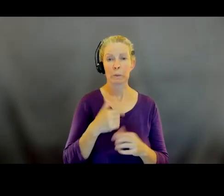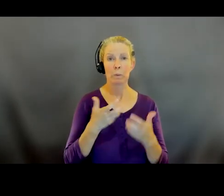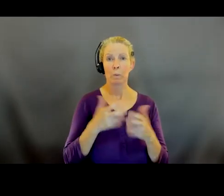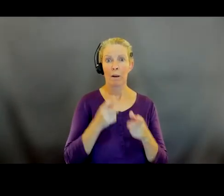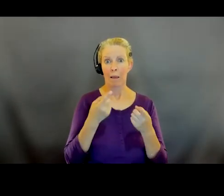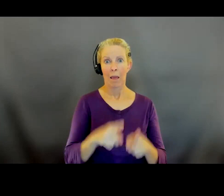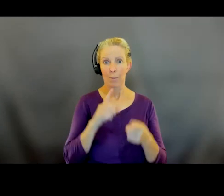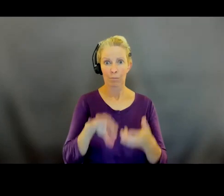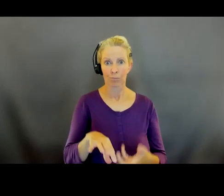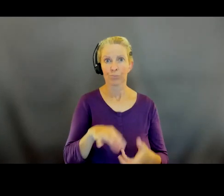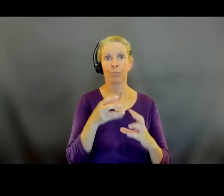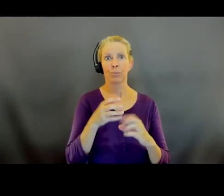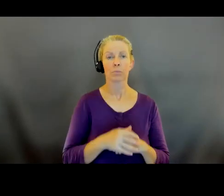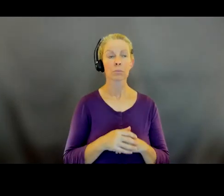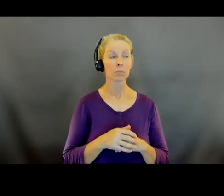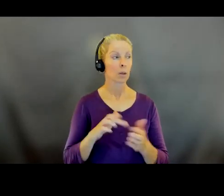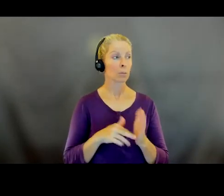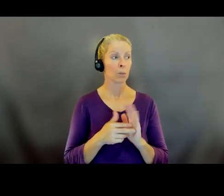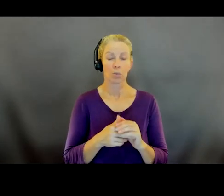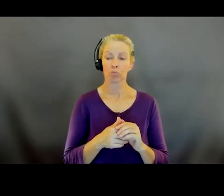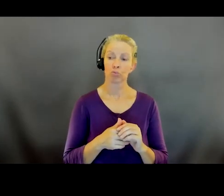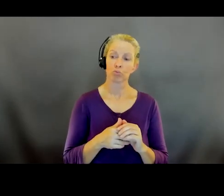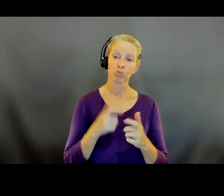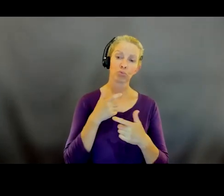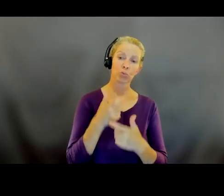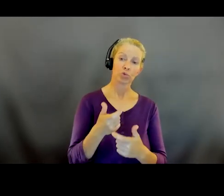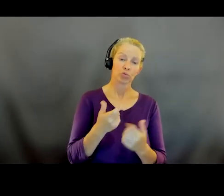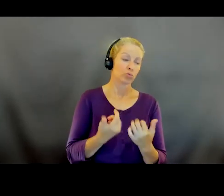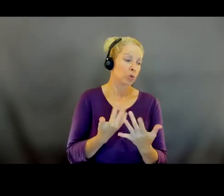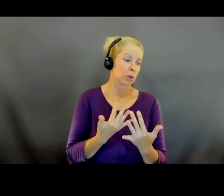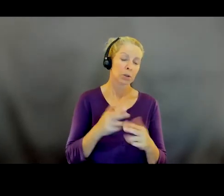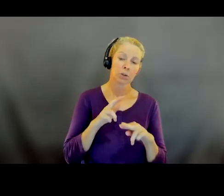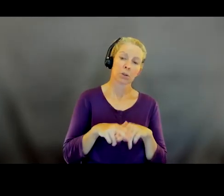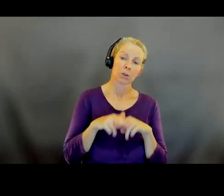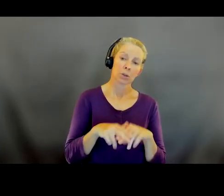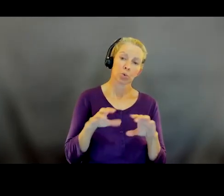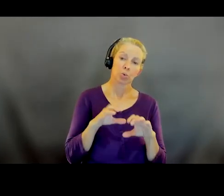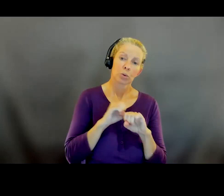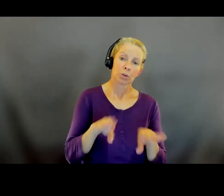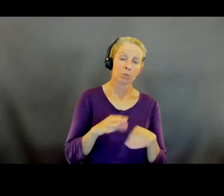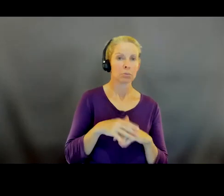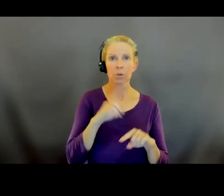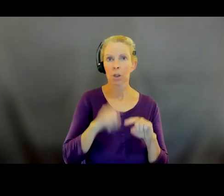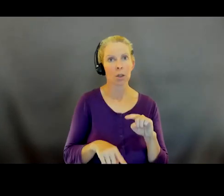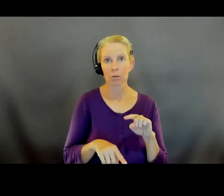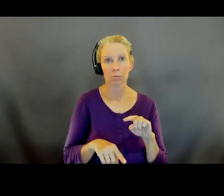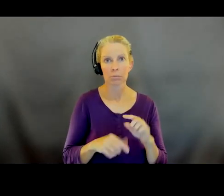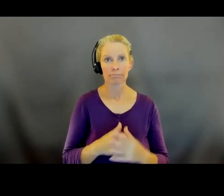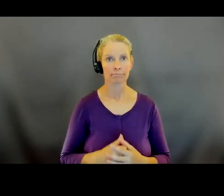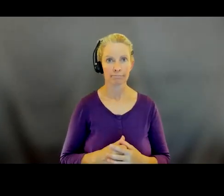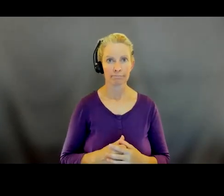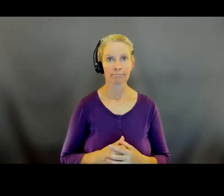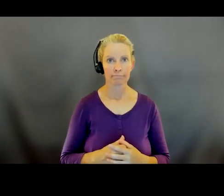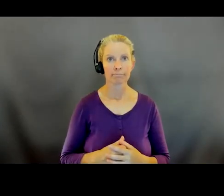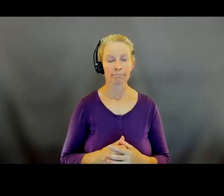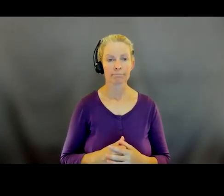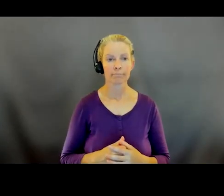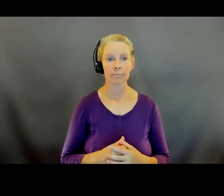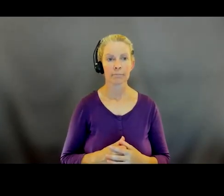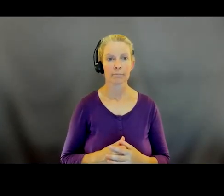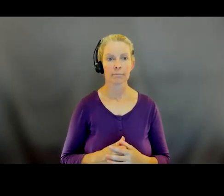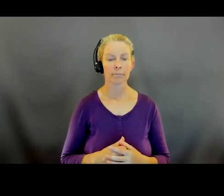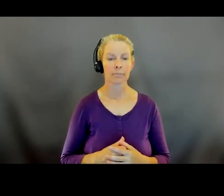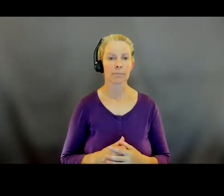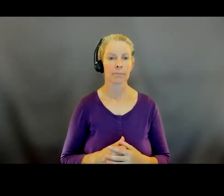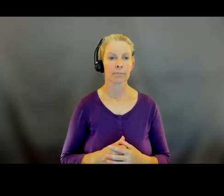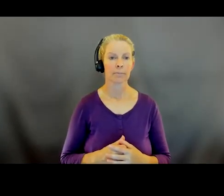can't sit via, we can't watch, we can't wait. And I'm going to be cautious as I tackle this